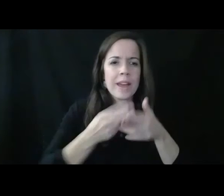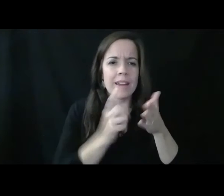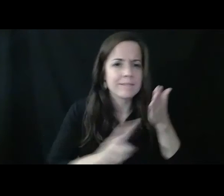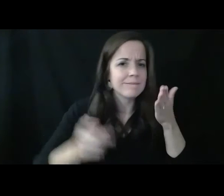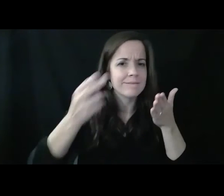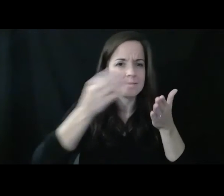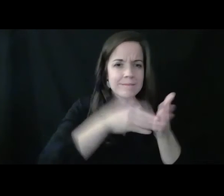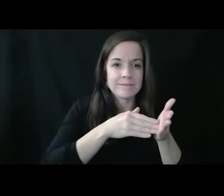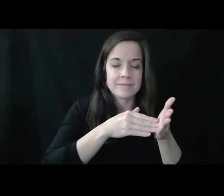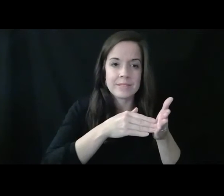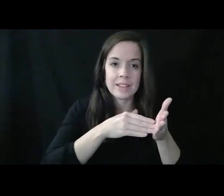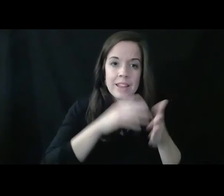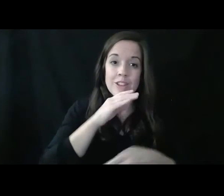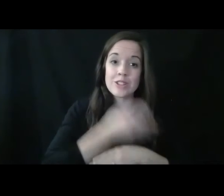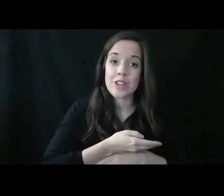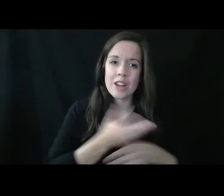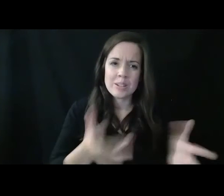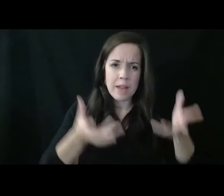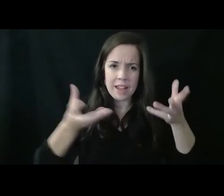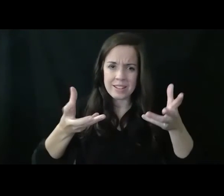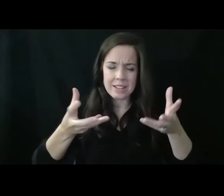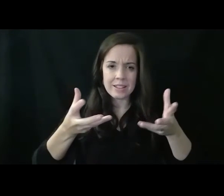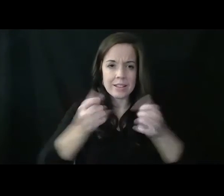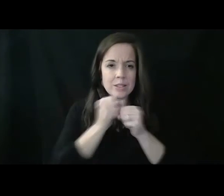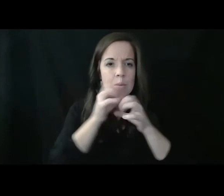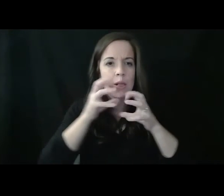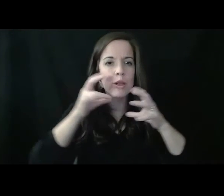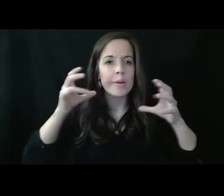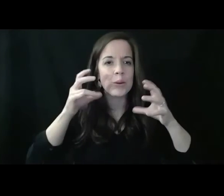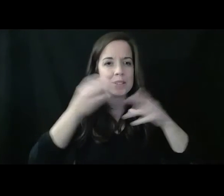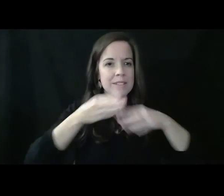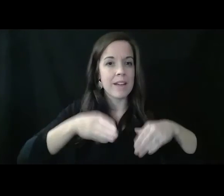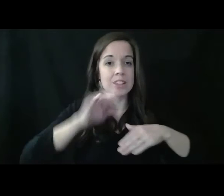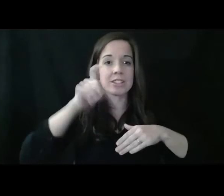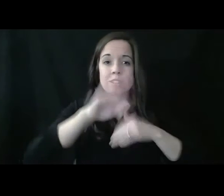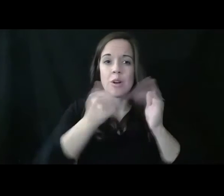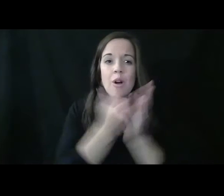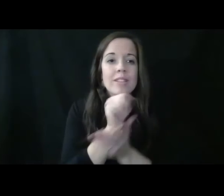body is a balloon, body divided. The daughter needs all the air. The mother tells no one.